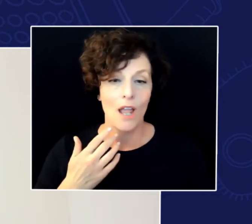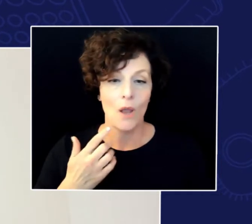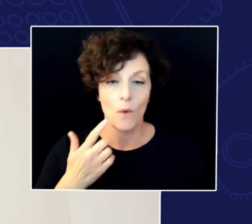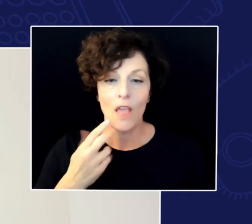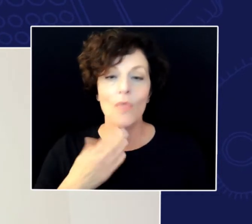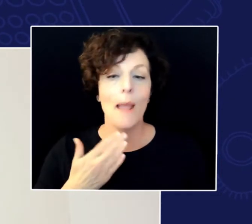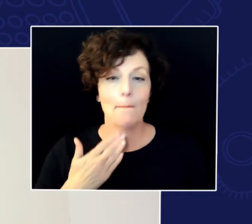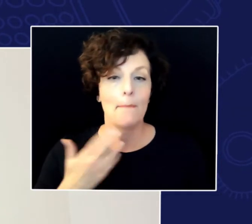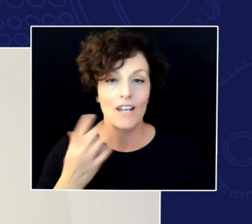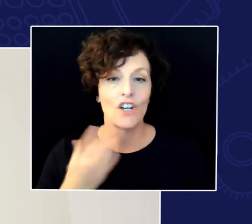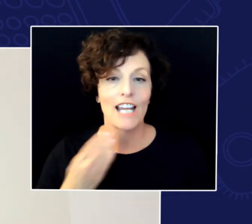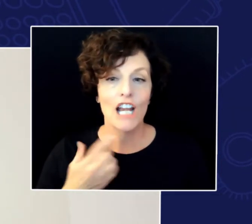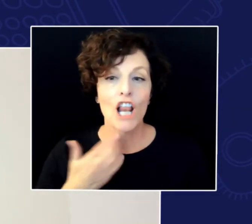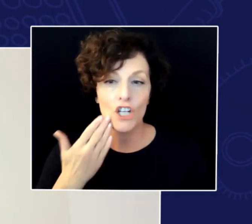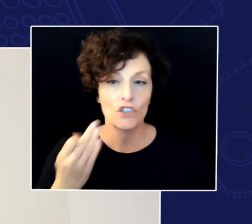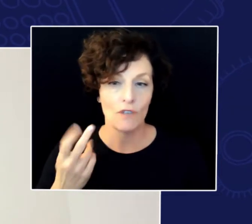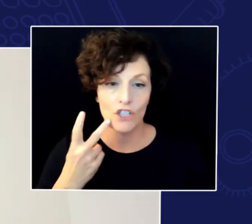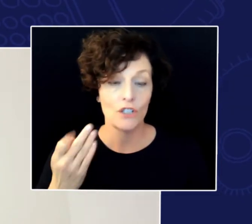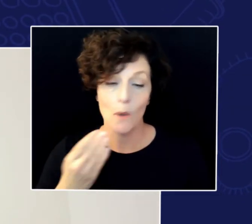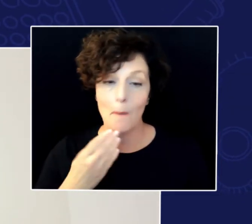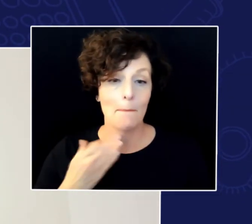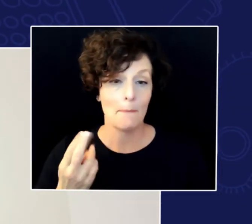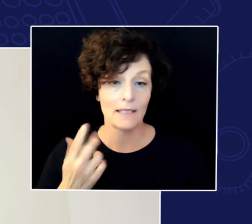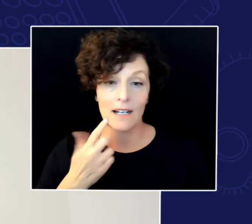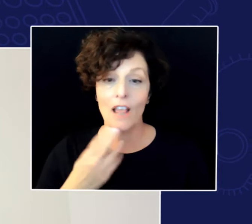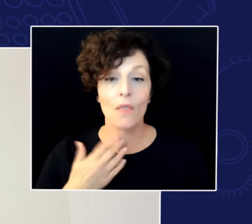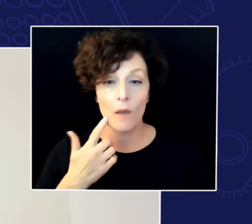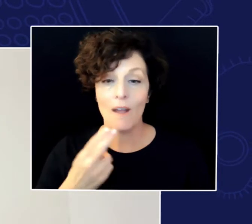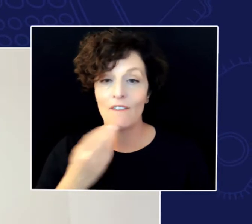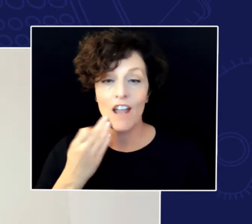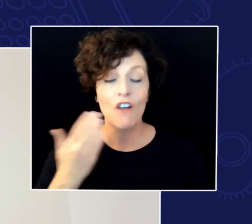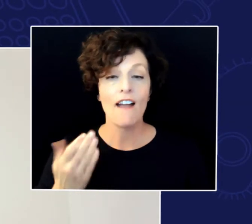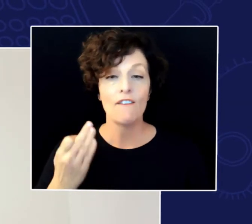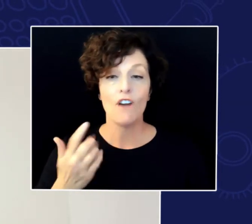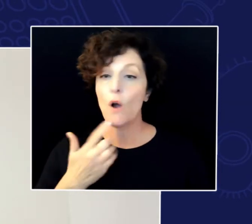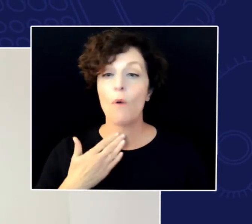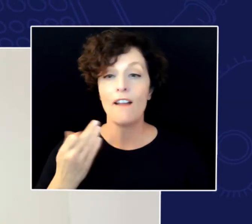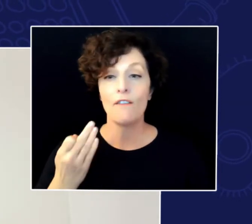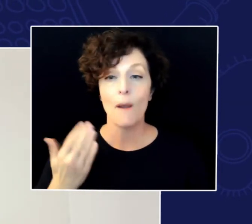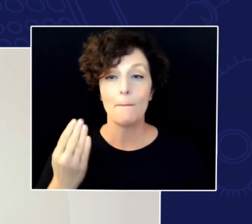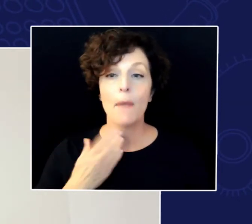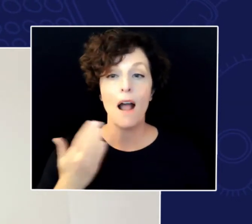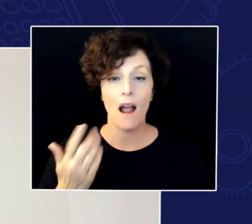They were -- They majored in literature. So basically they -- they were very far away from biology.